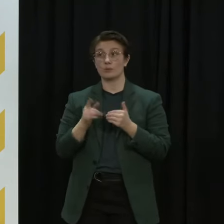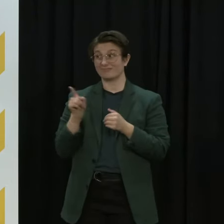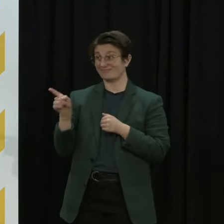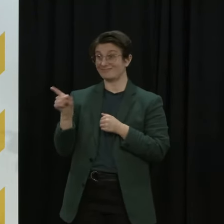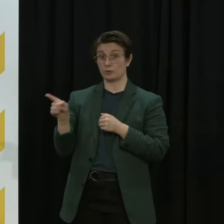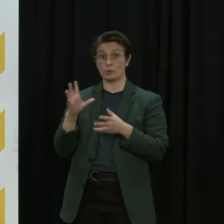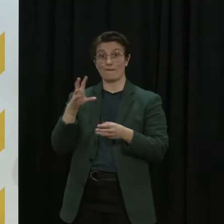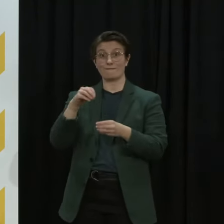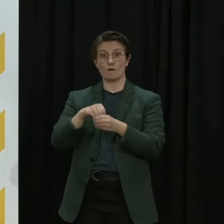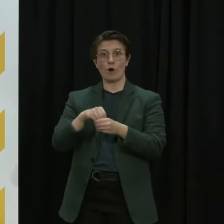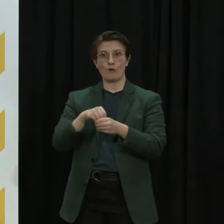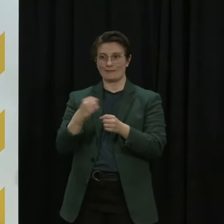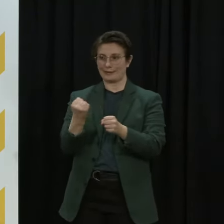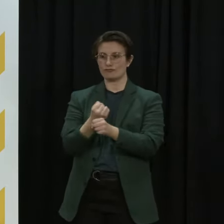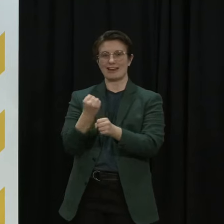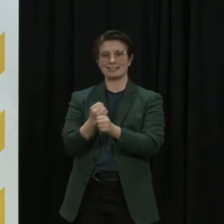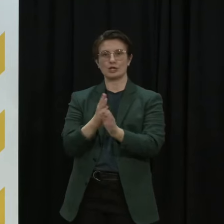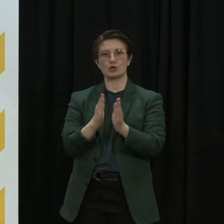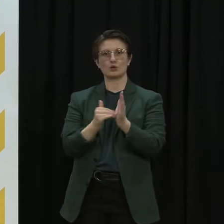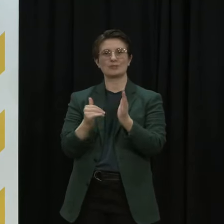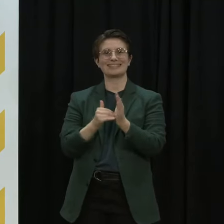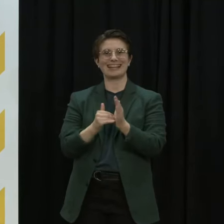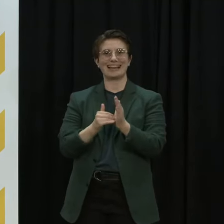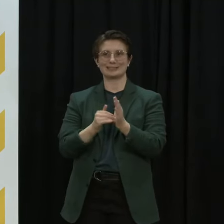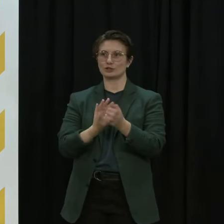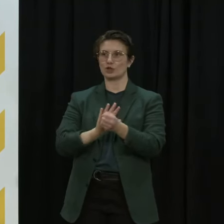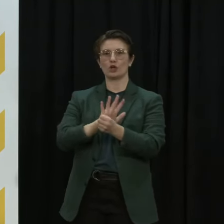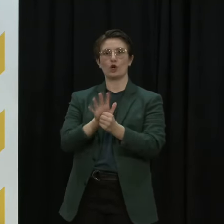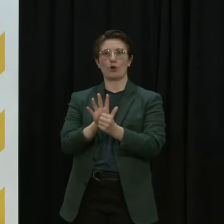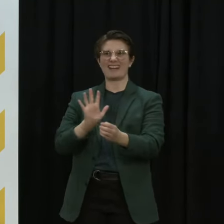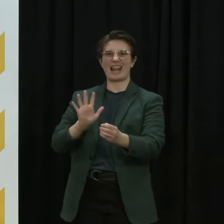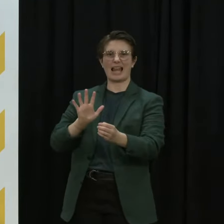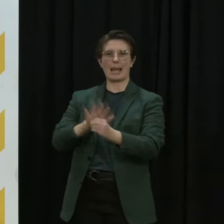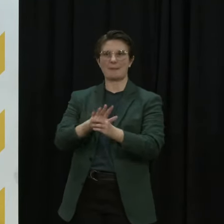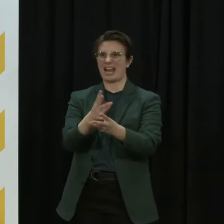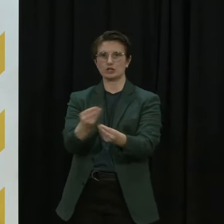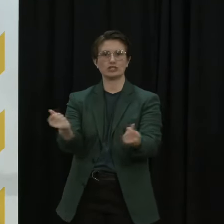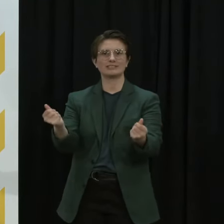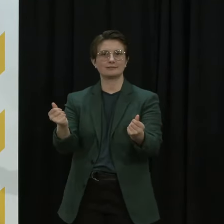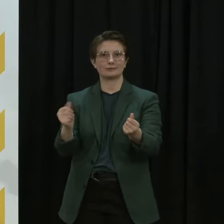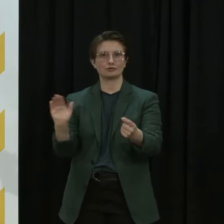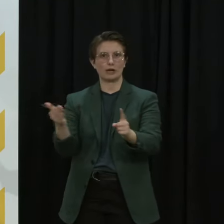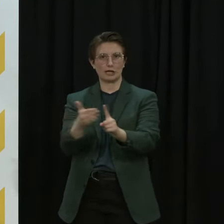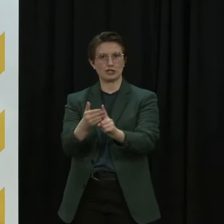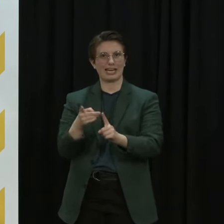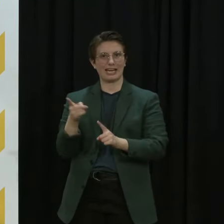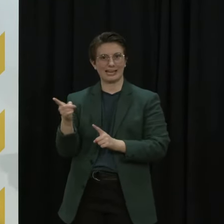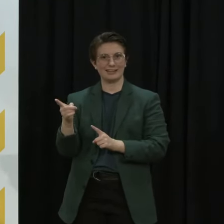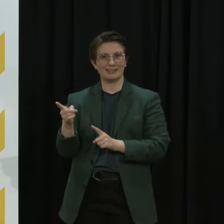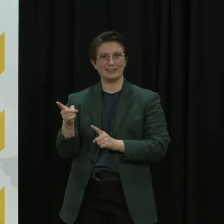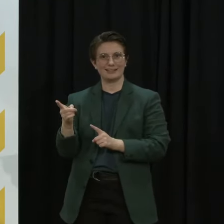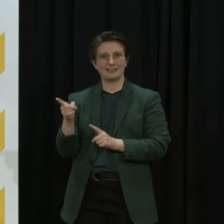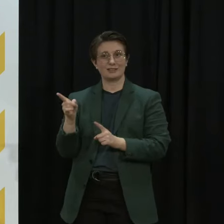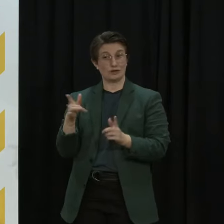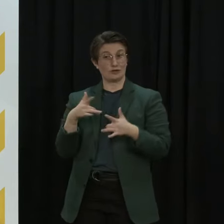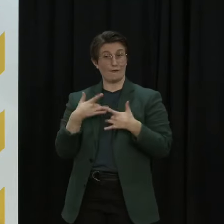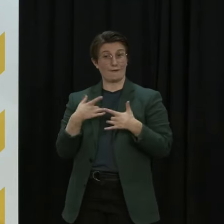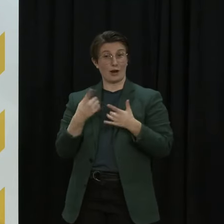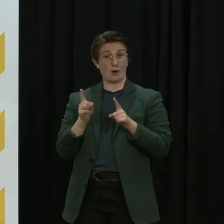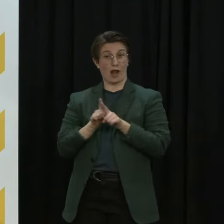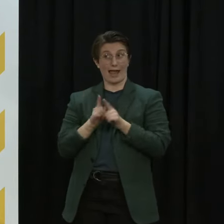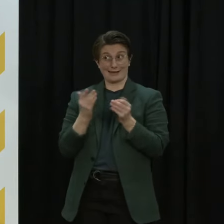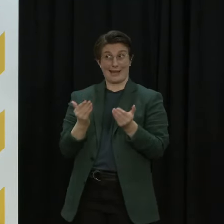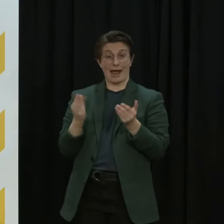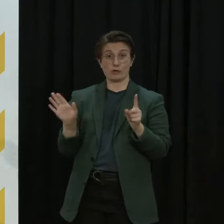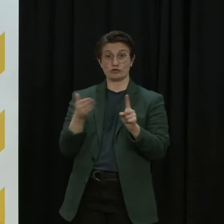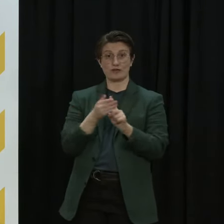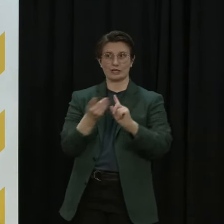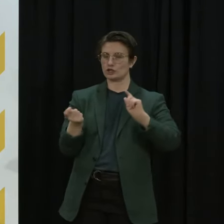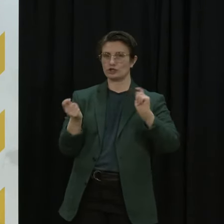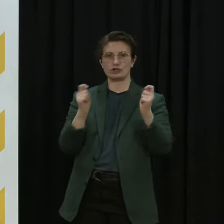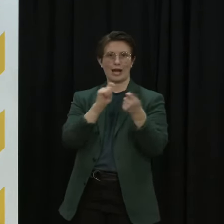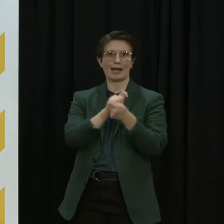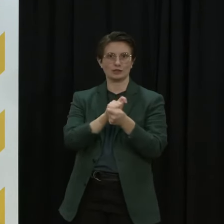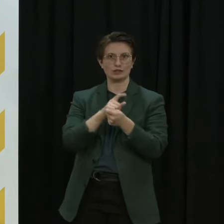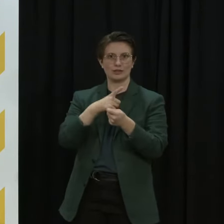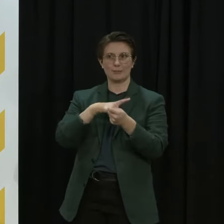health board.